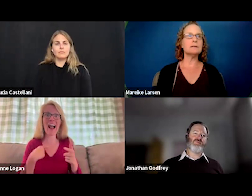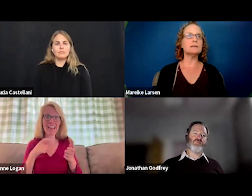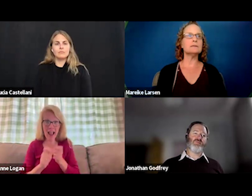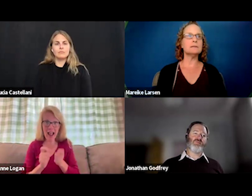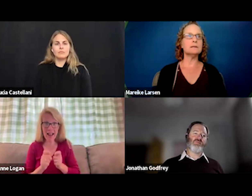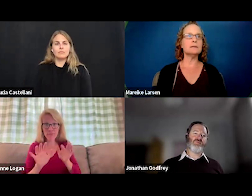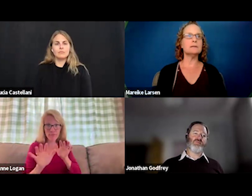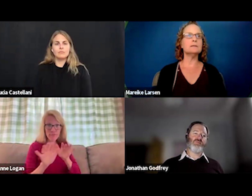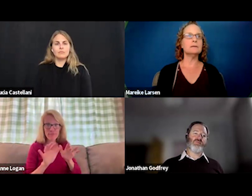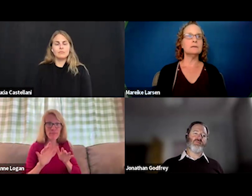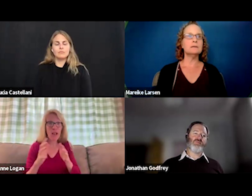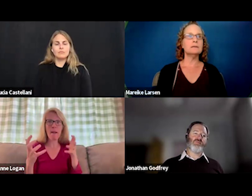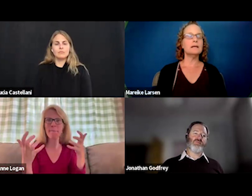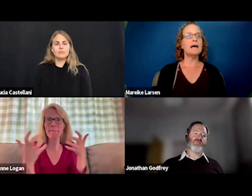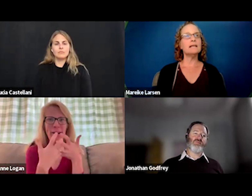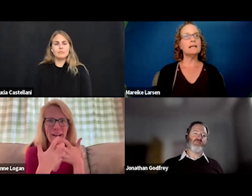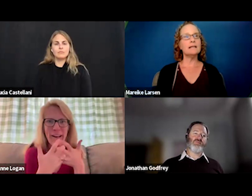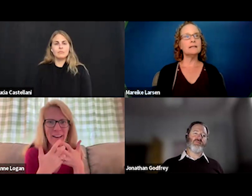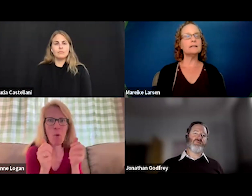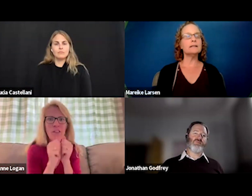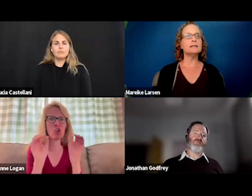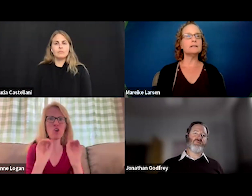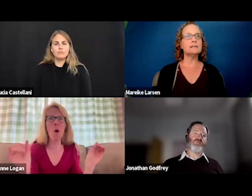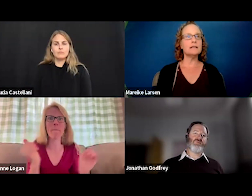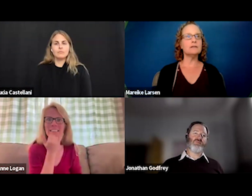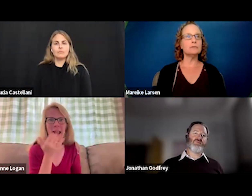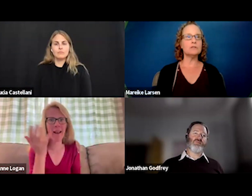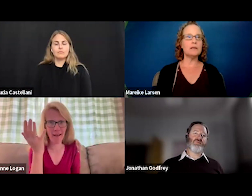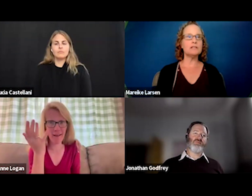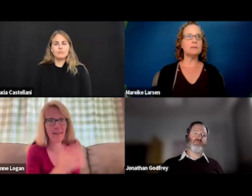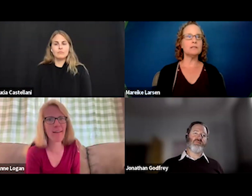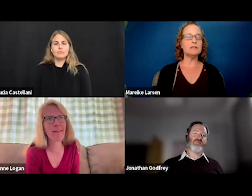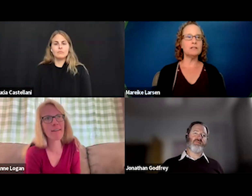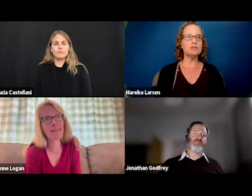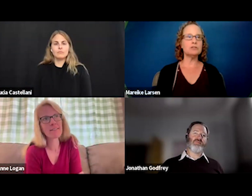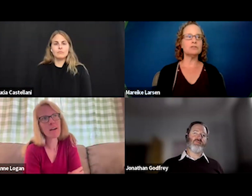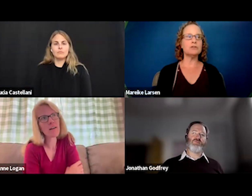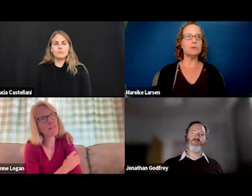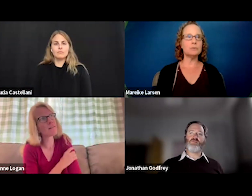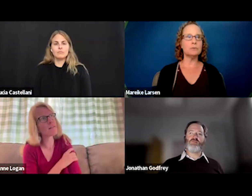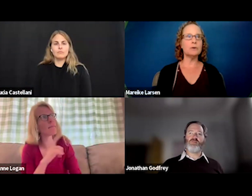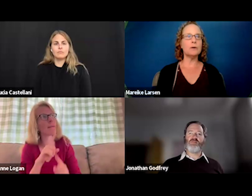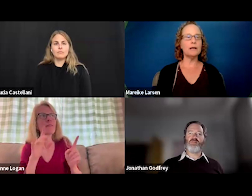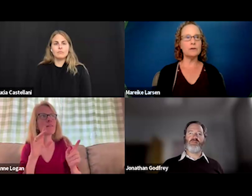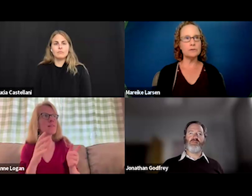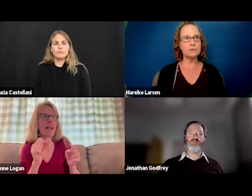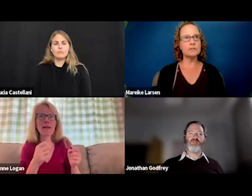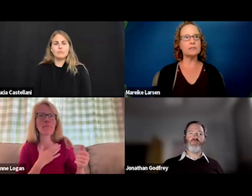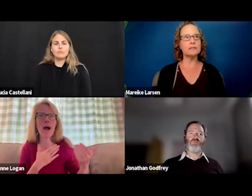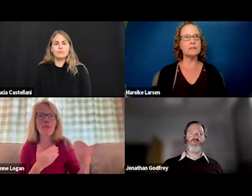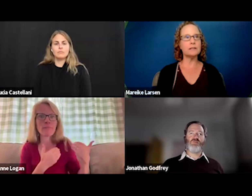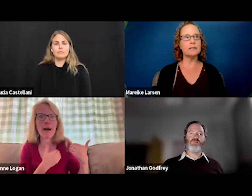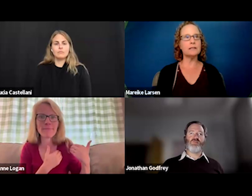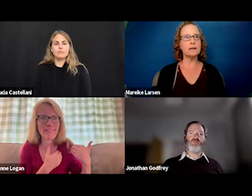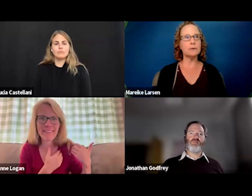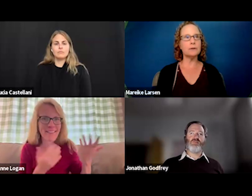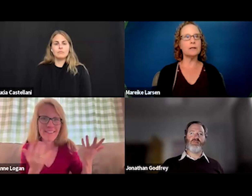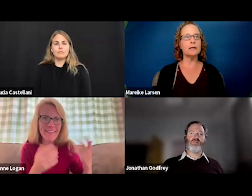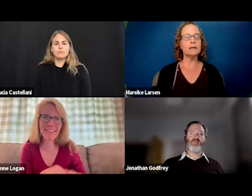And then I can edit it and take the responsibility to make sure there's no errors in that work.